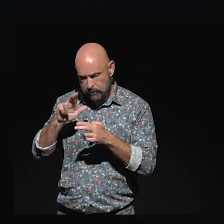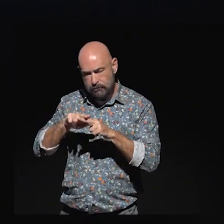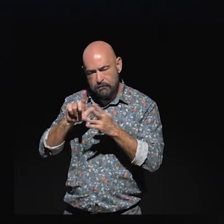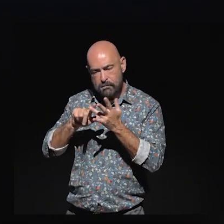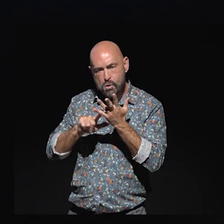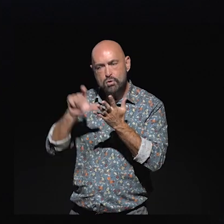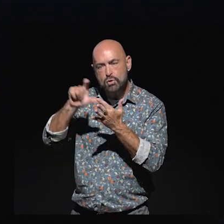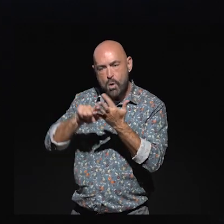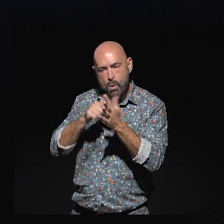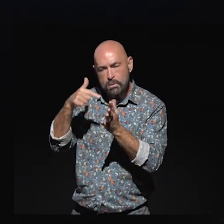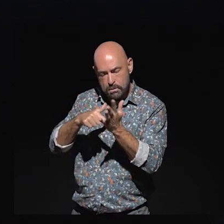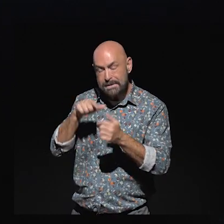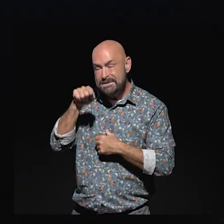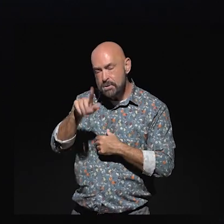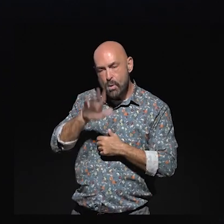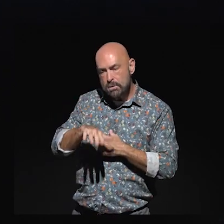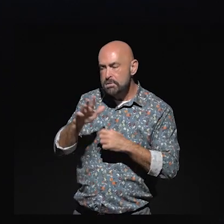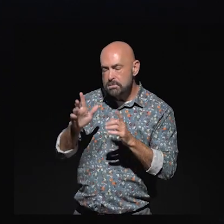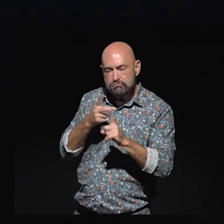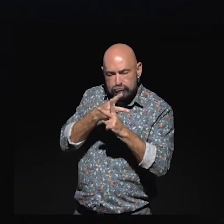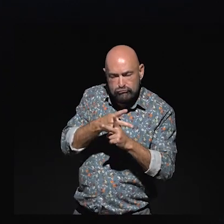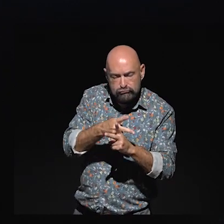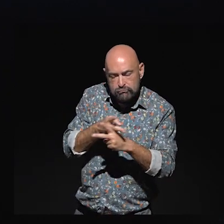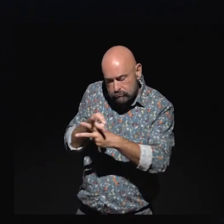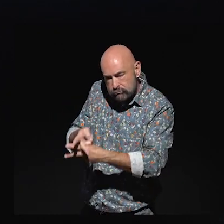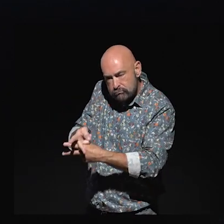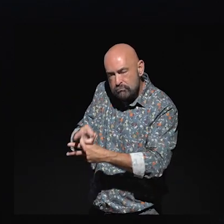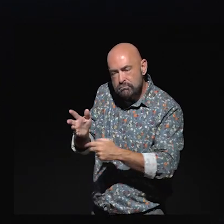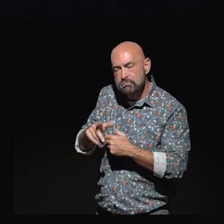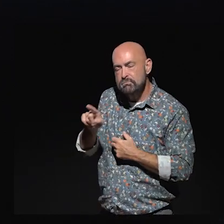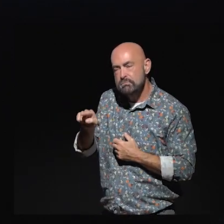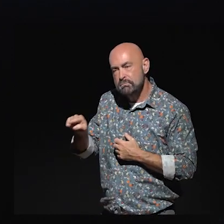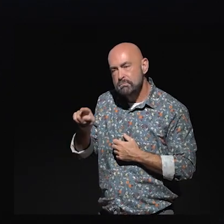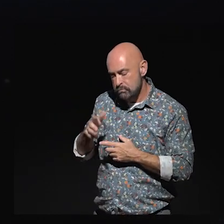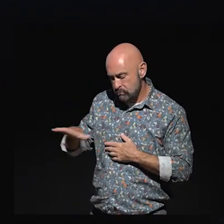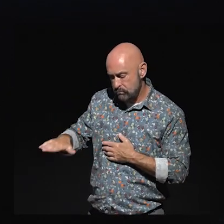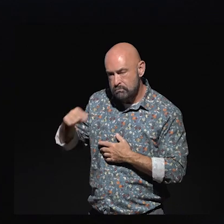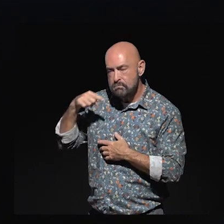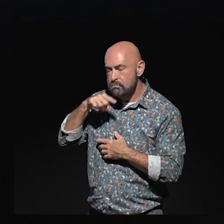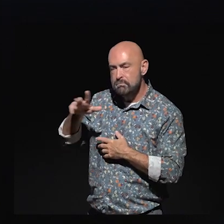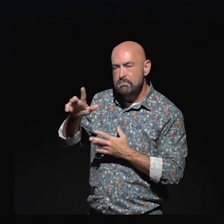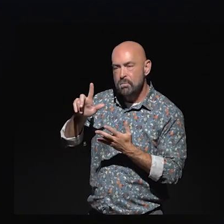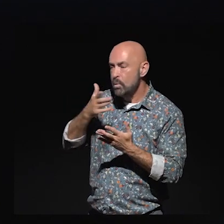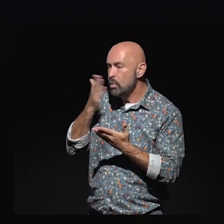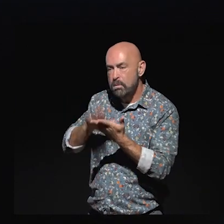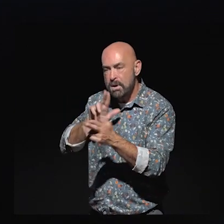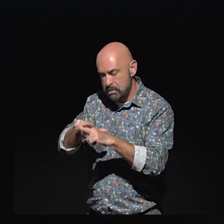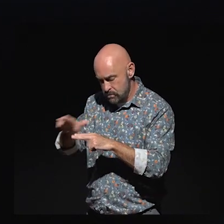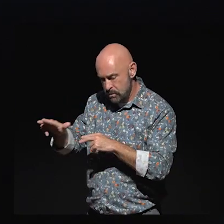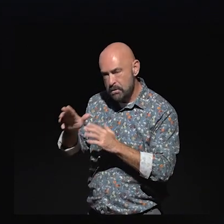and she was the guardian for many years of her ward, her orphaned nephew Charles de Foucauld,